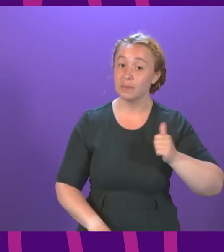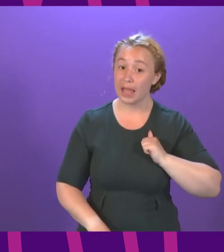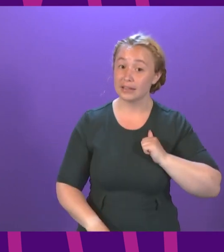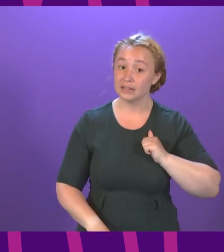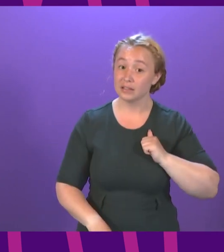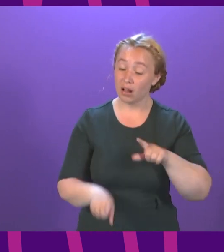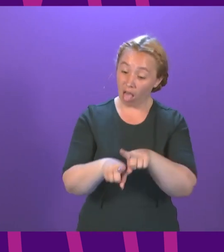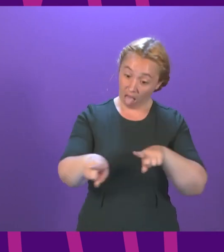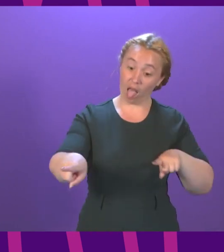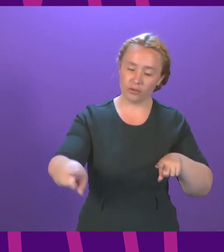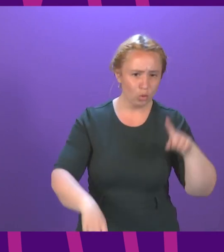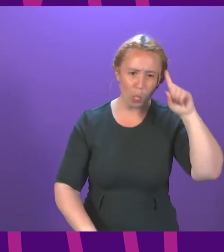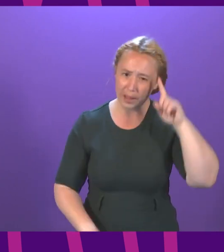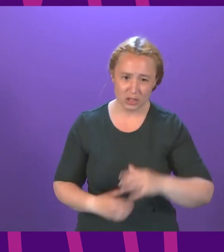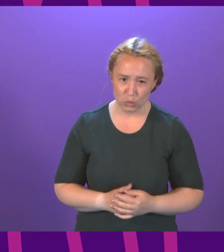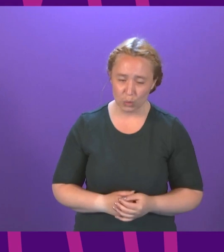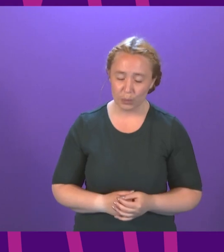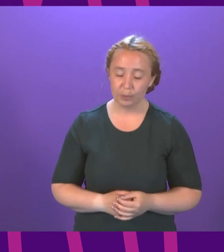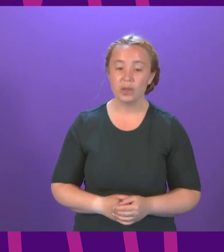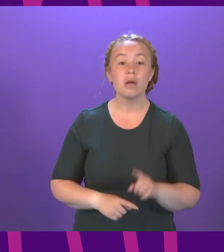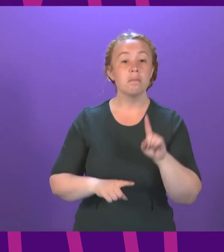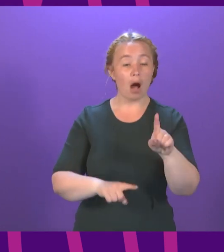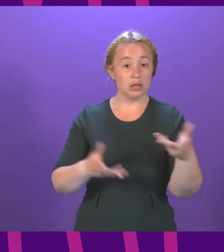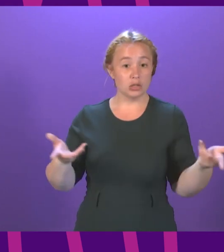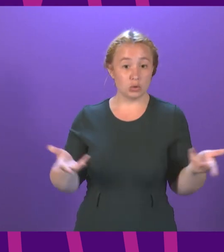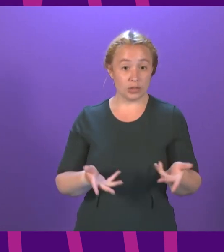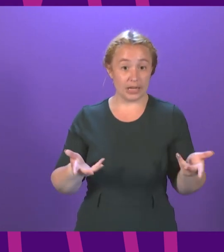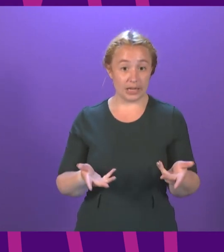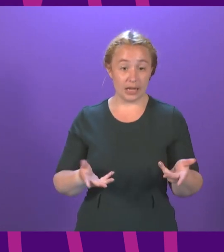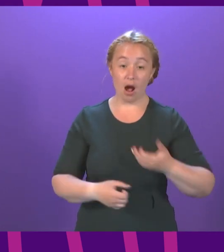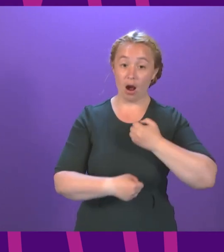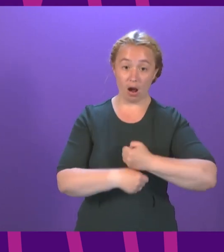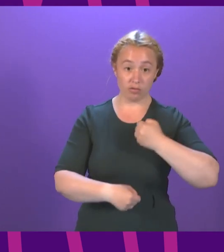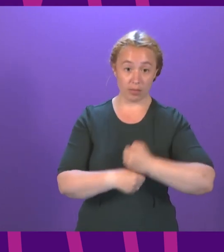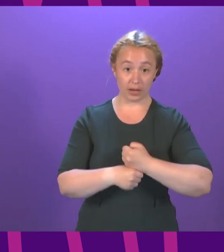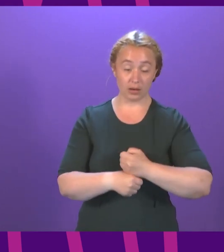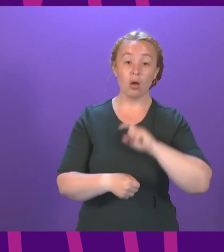will not meet that. However, the Government and I will have to take a rounded view,